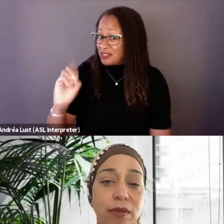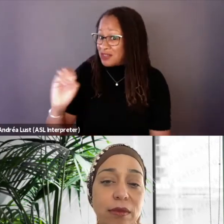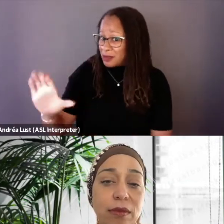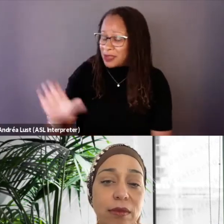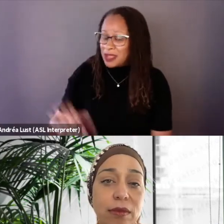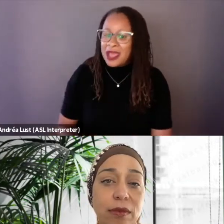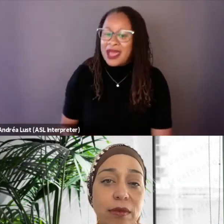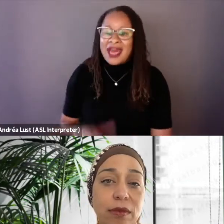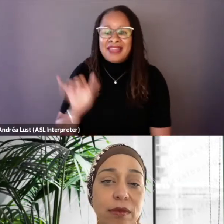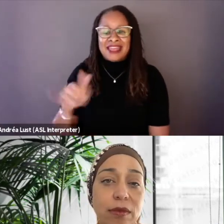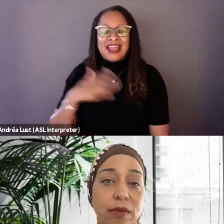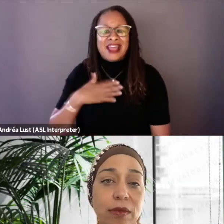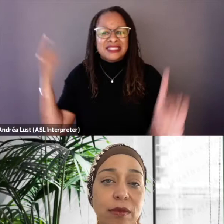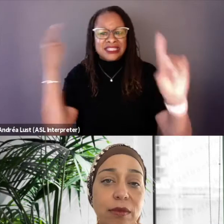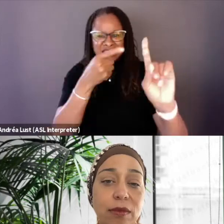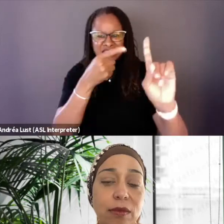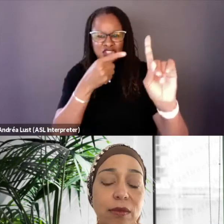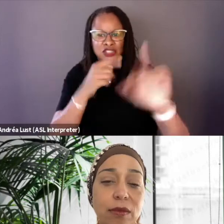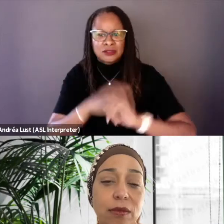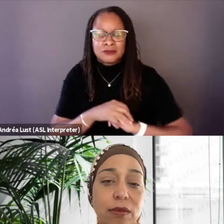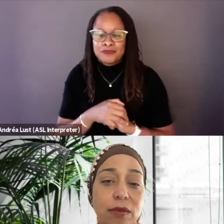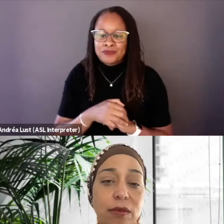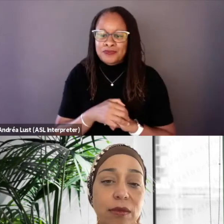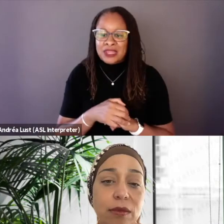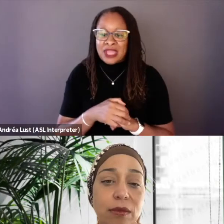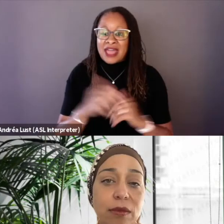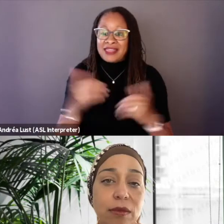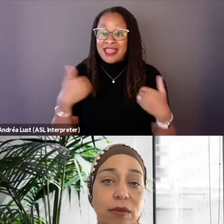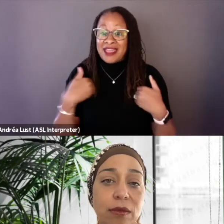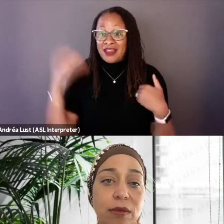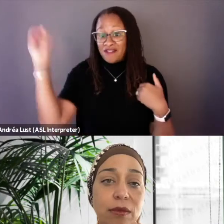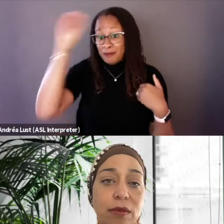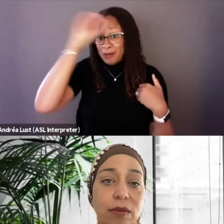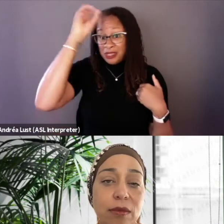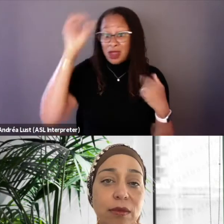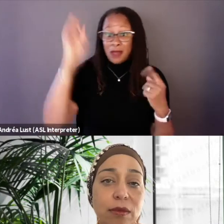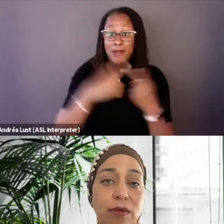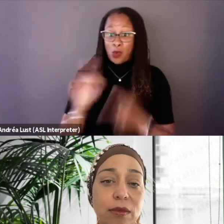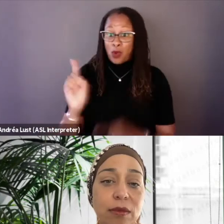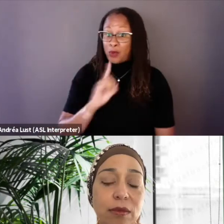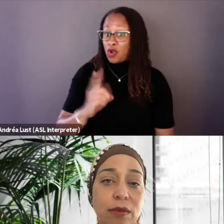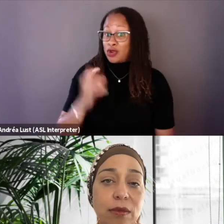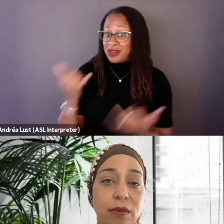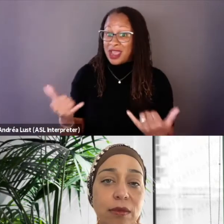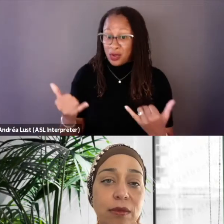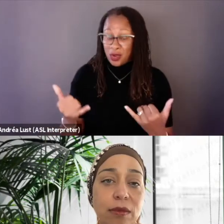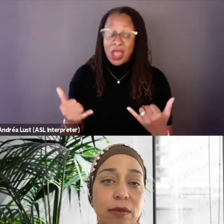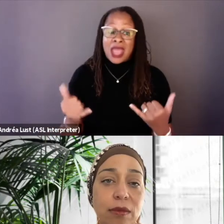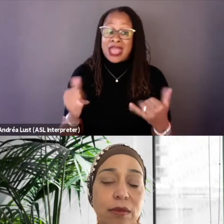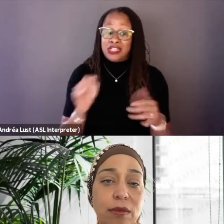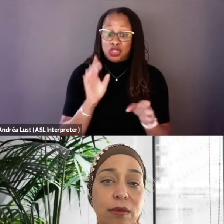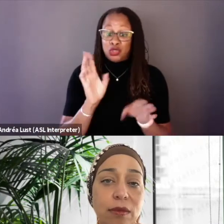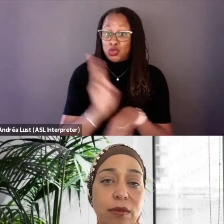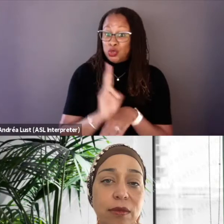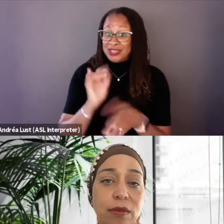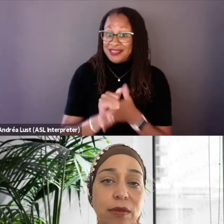they had formed an opinion about where we are right now and were just using 13th to explain that relationship.